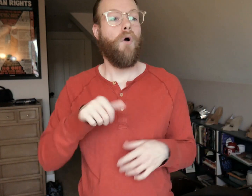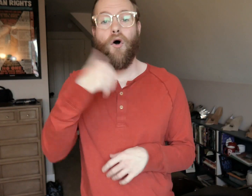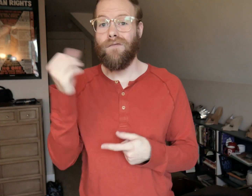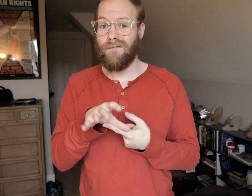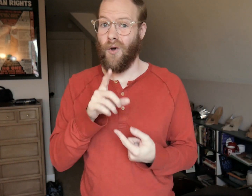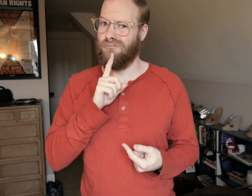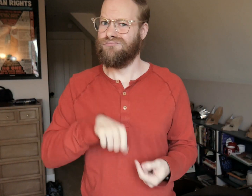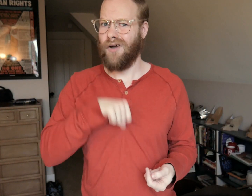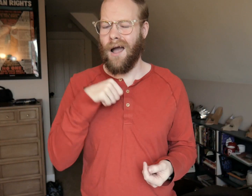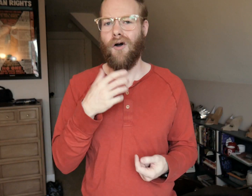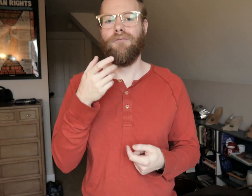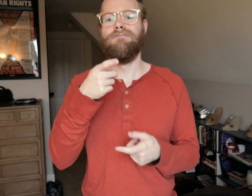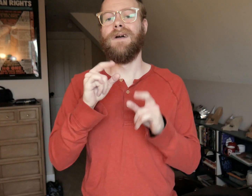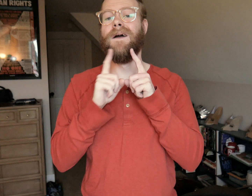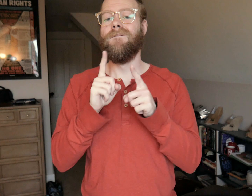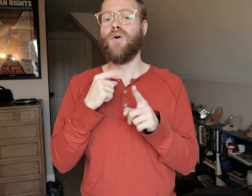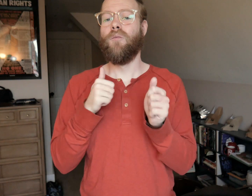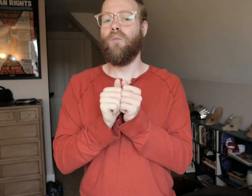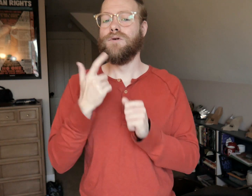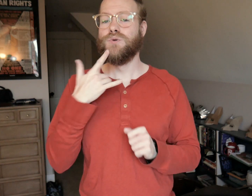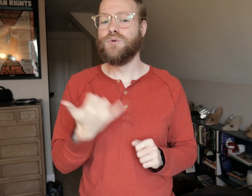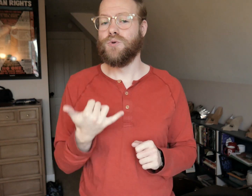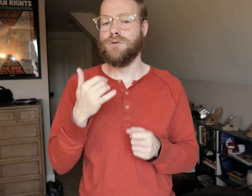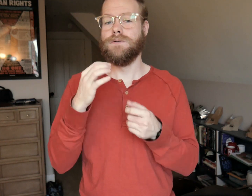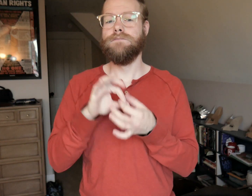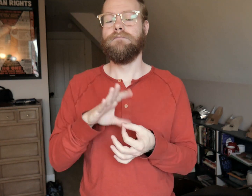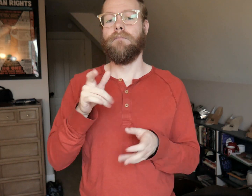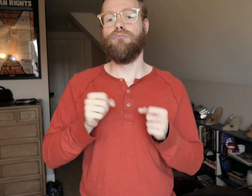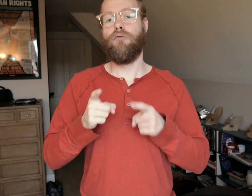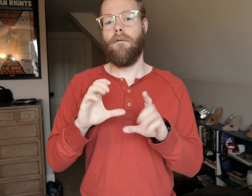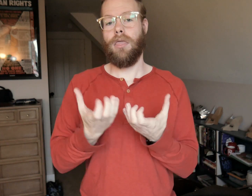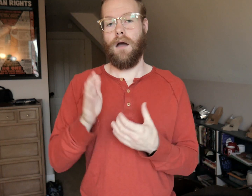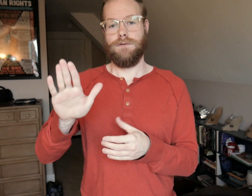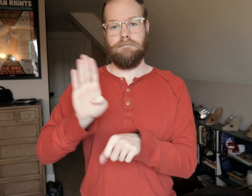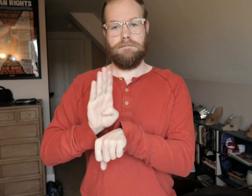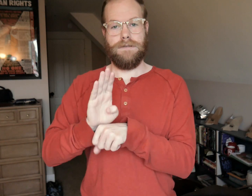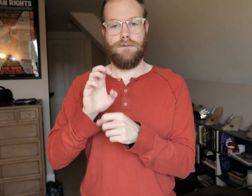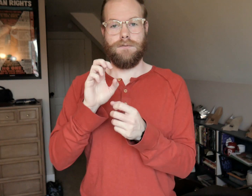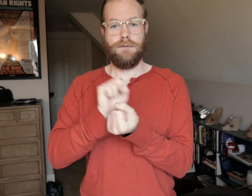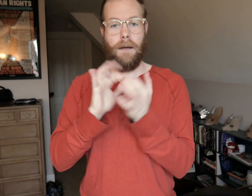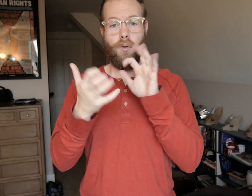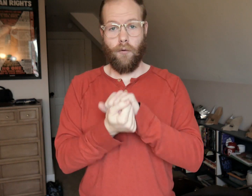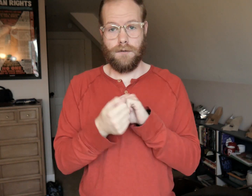Another video I’m pretty proud of is the interview I did with Jules about the improv class that her business, Hypernovas,